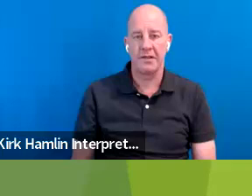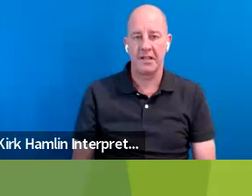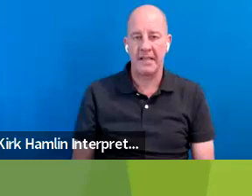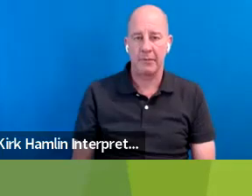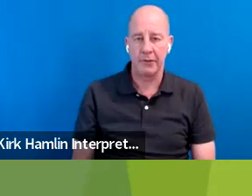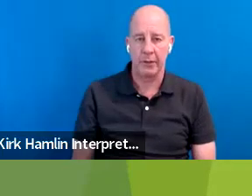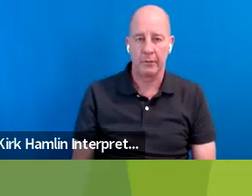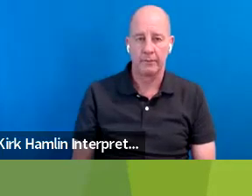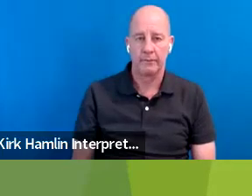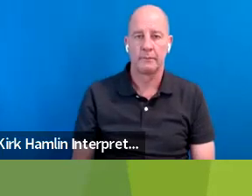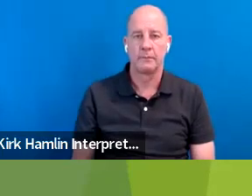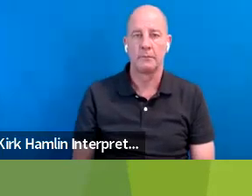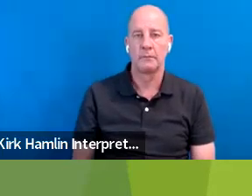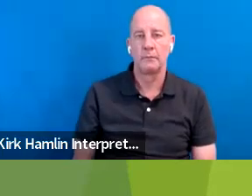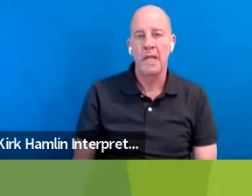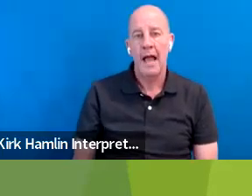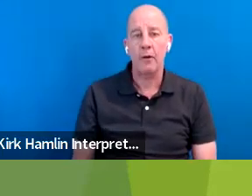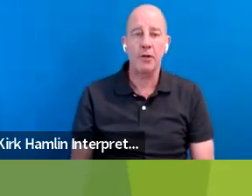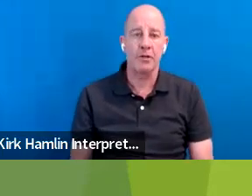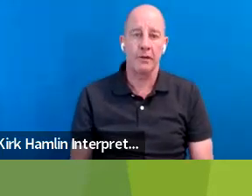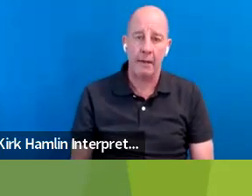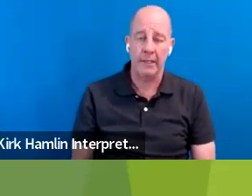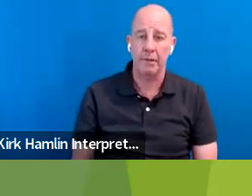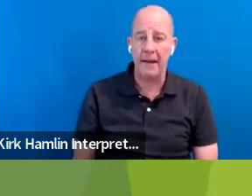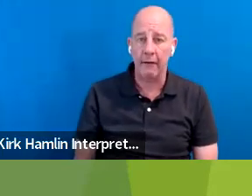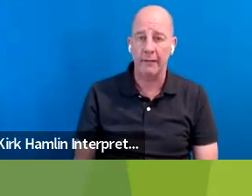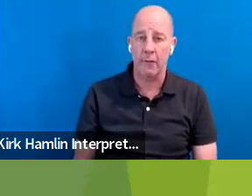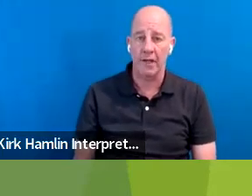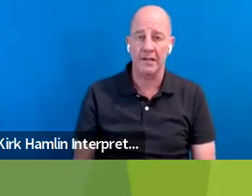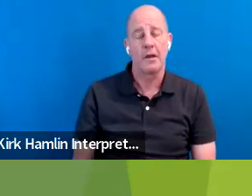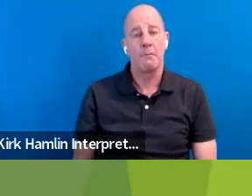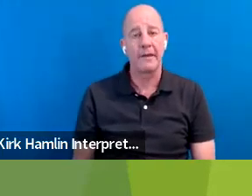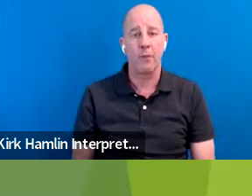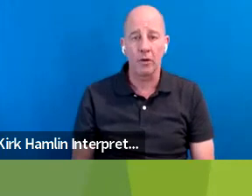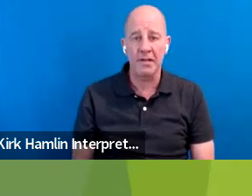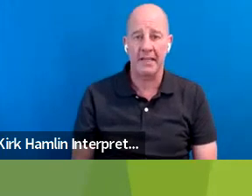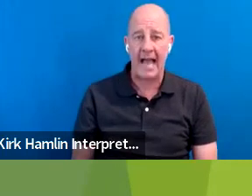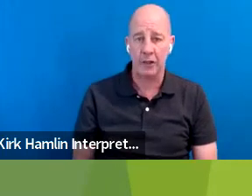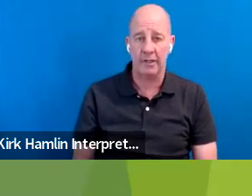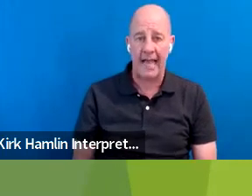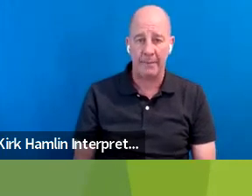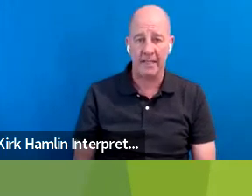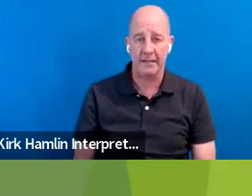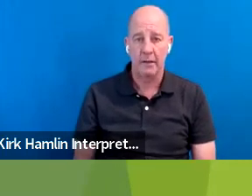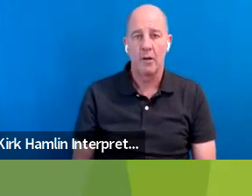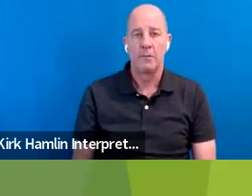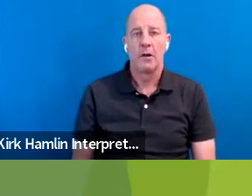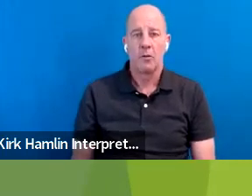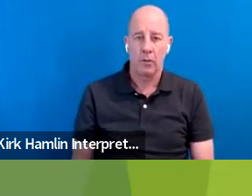So this is example 2. How are you and your family preparing for this before something actually happens?